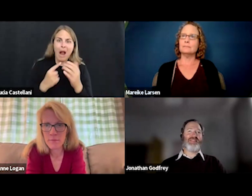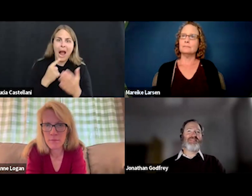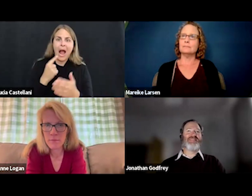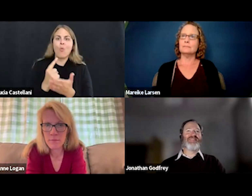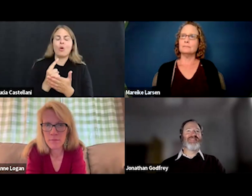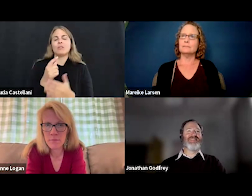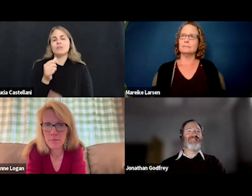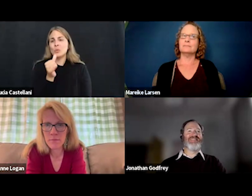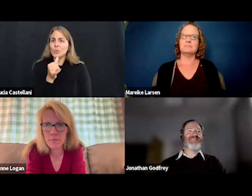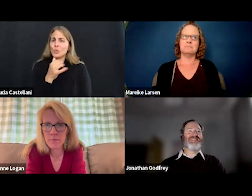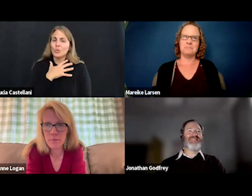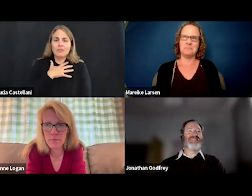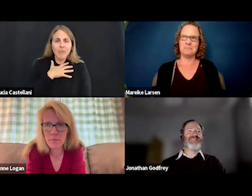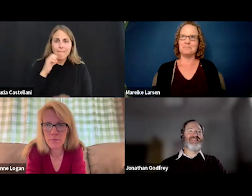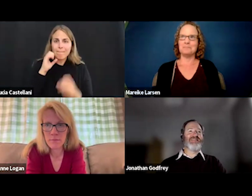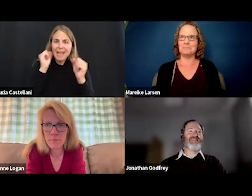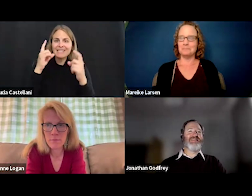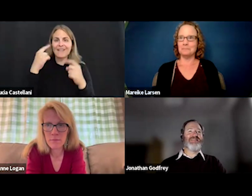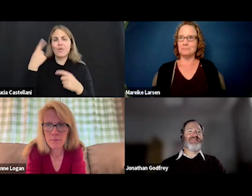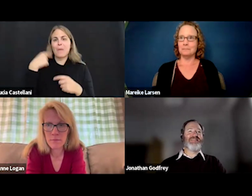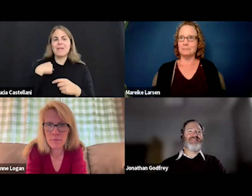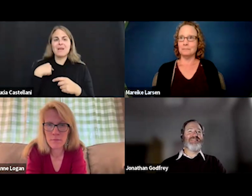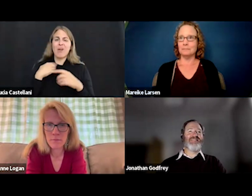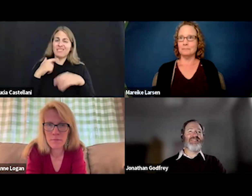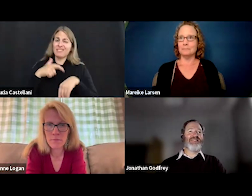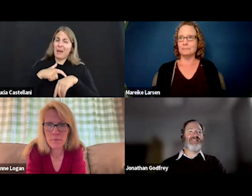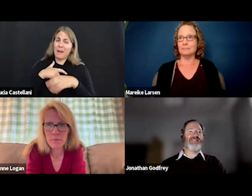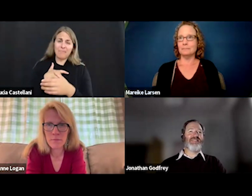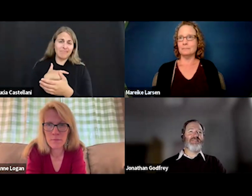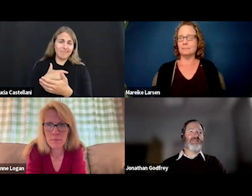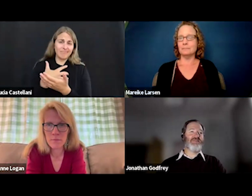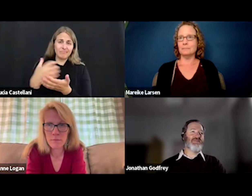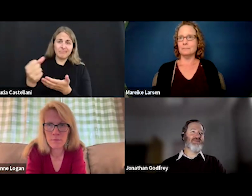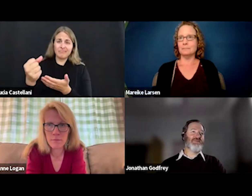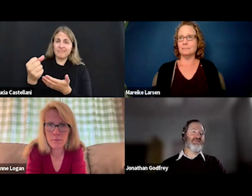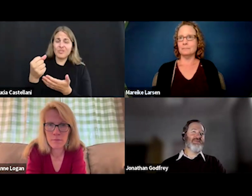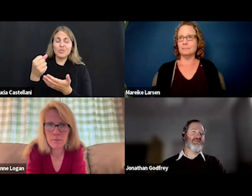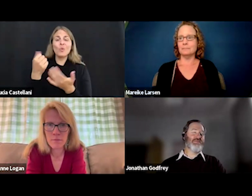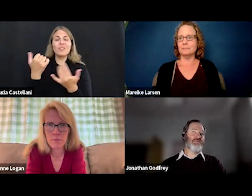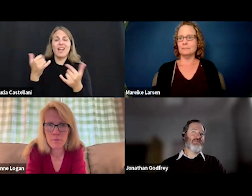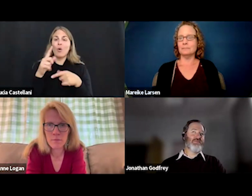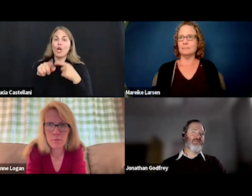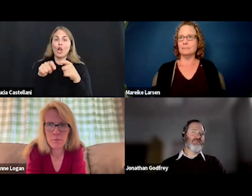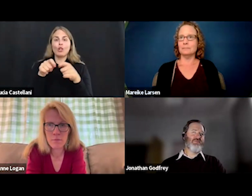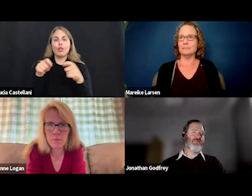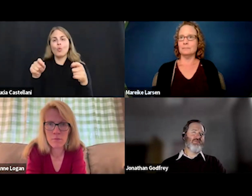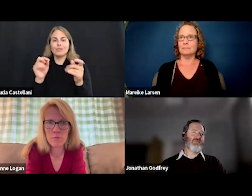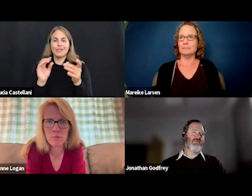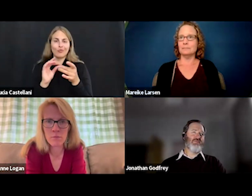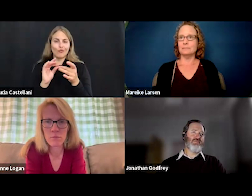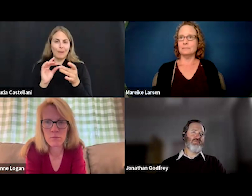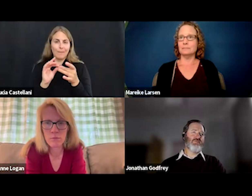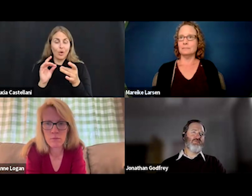But we have reached our time, so I'd like to move on to closing remarks. But I just want to add, too, that we do have a discussion